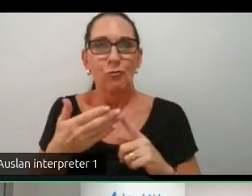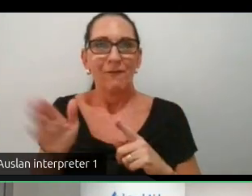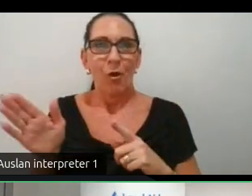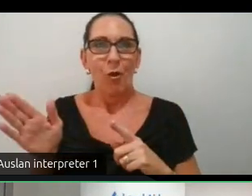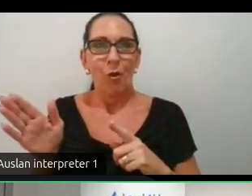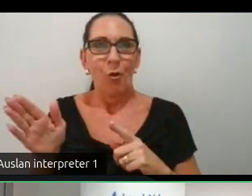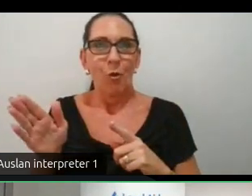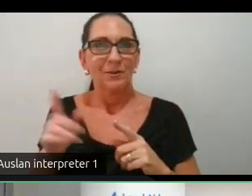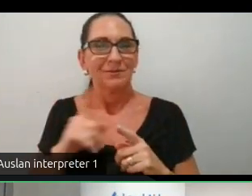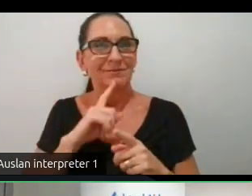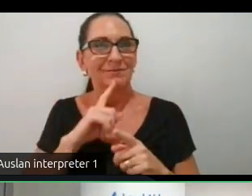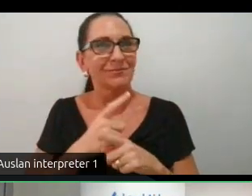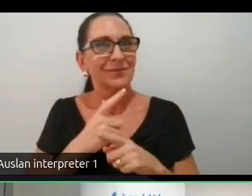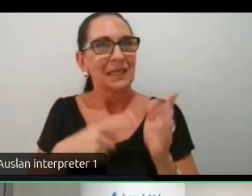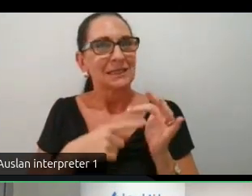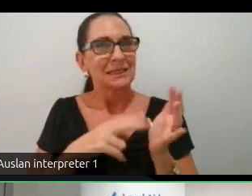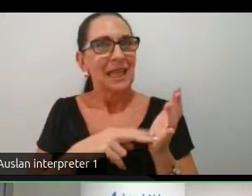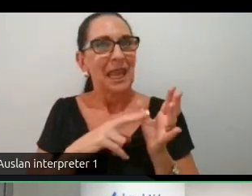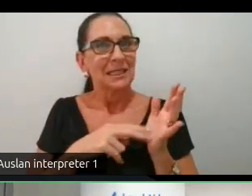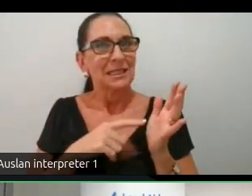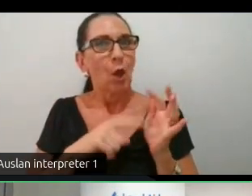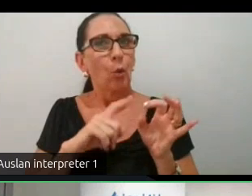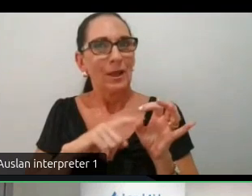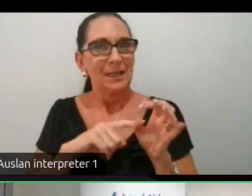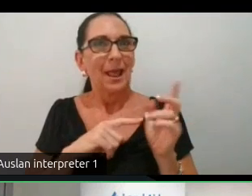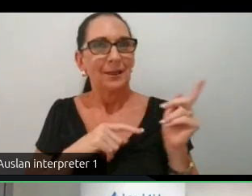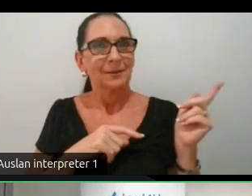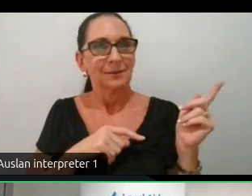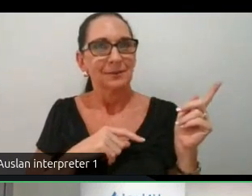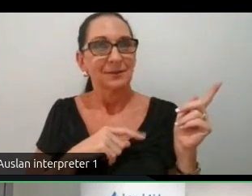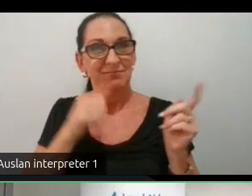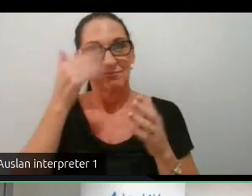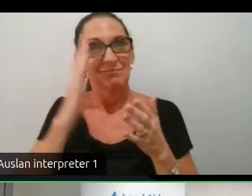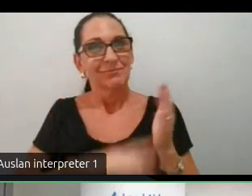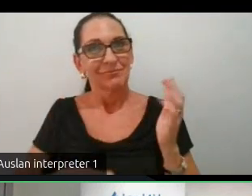there to the experts we mentioned earlier which is Tenants Queensland. Yep. Tenants Queensland are